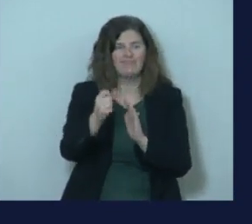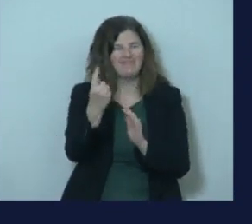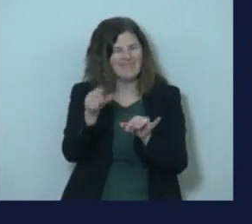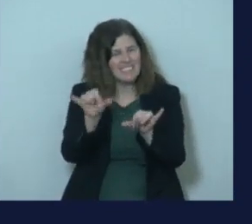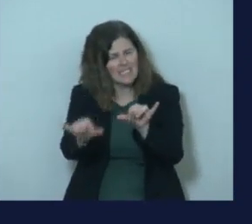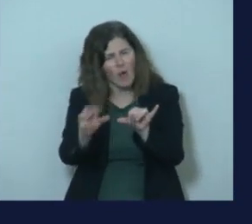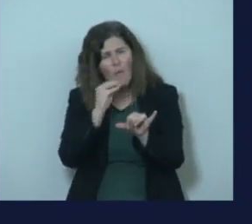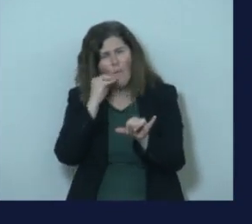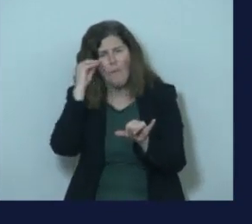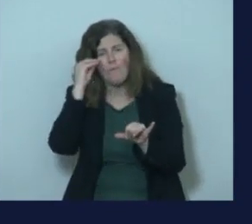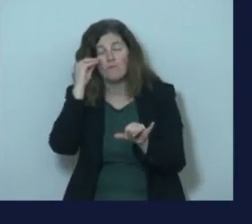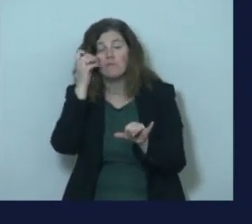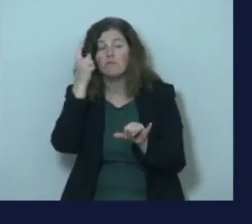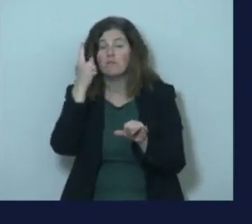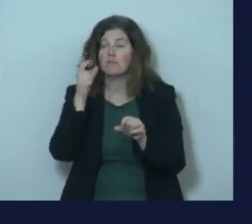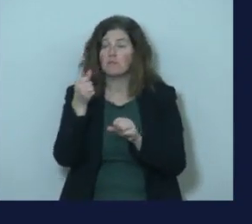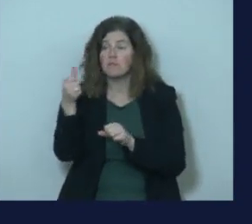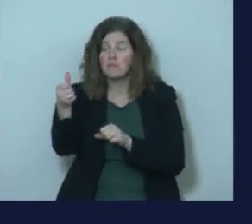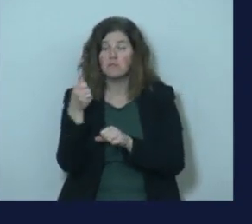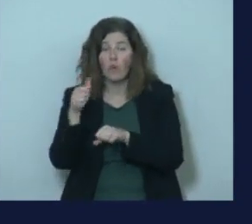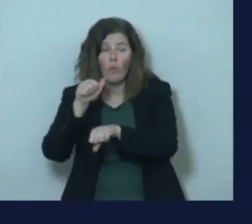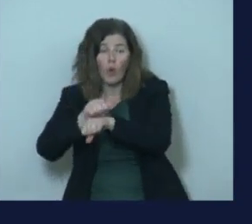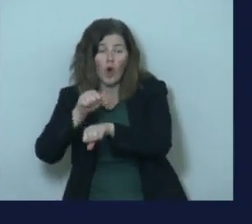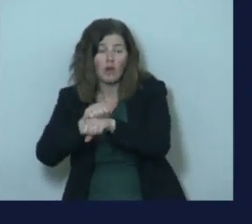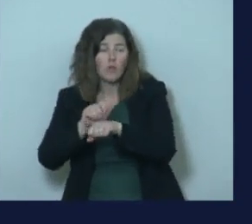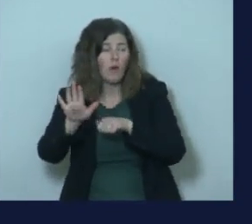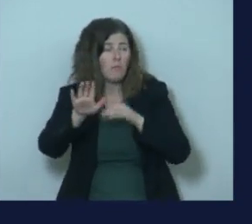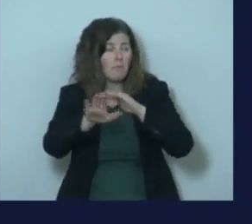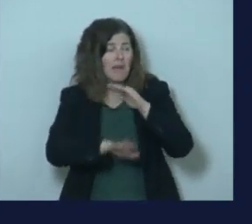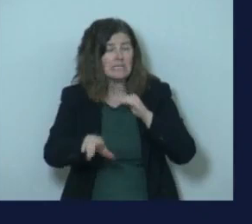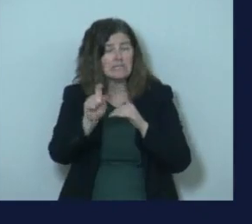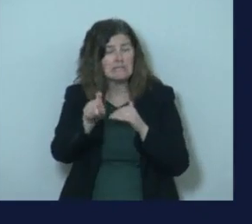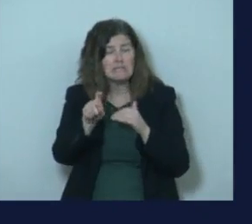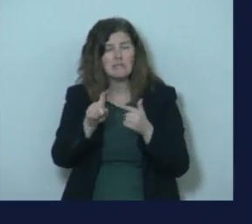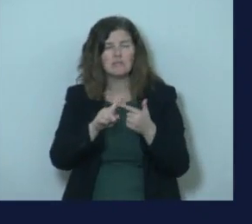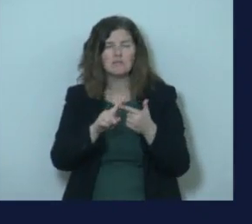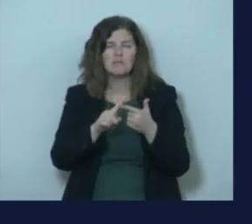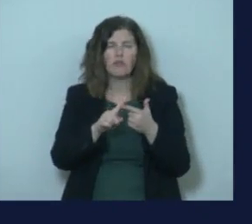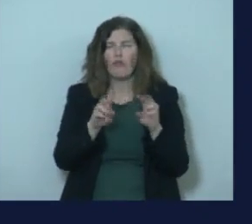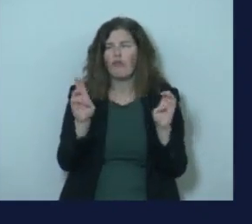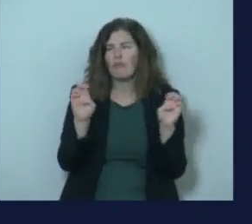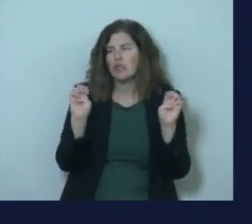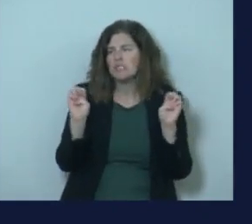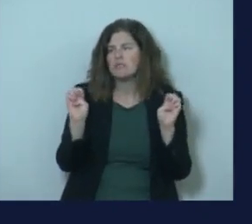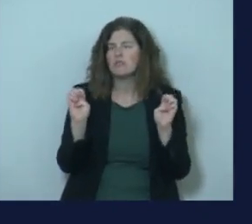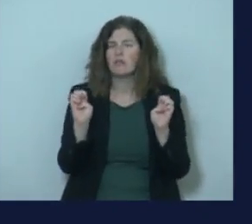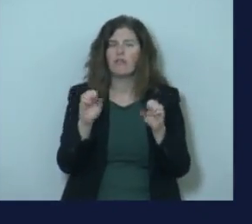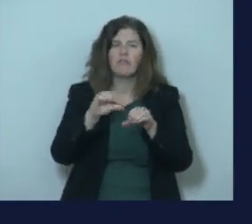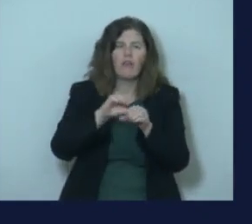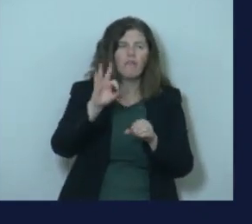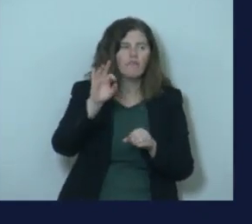WHAT SHOULD I BE DOING? THIS IS REALLY IMPORTANT.